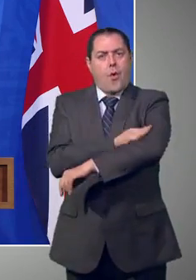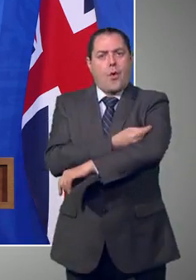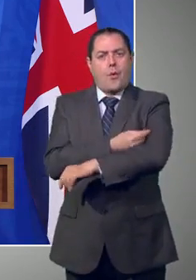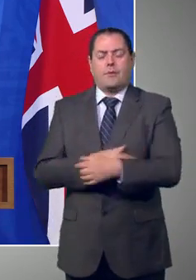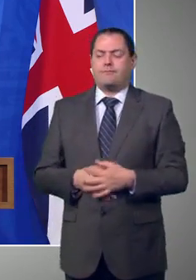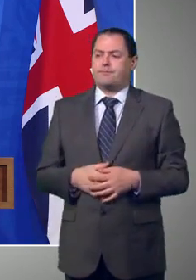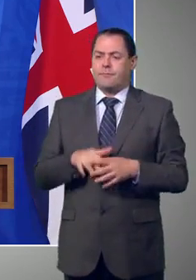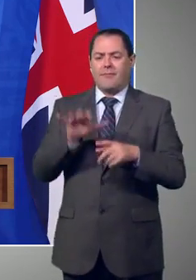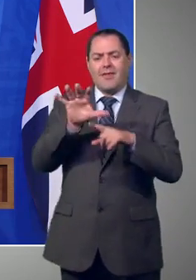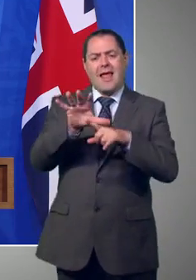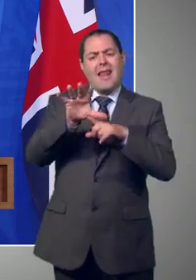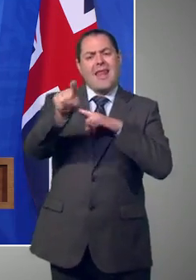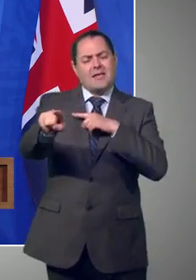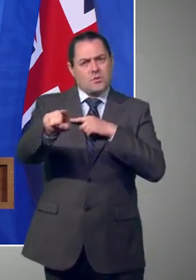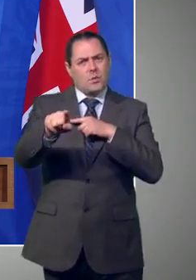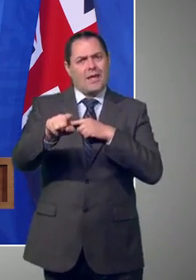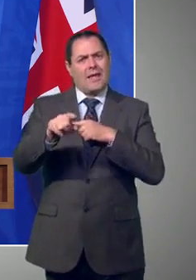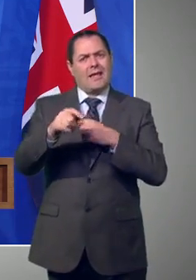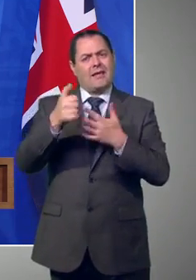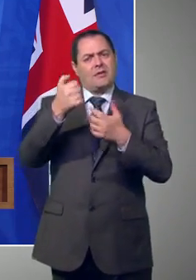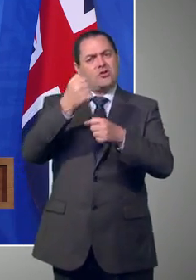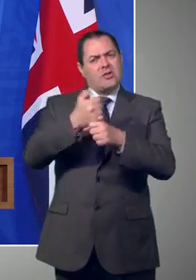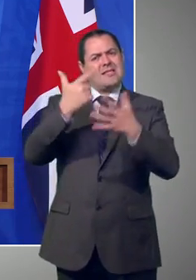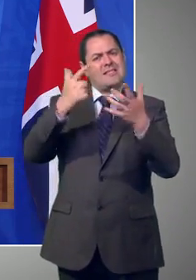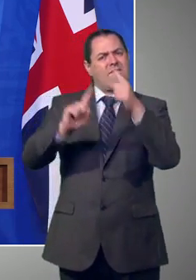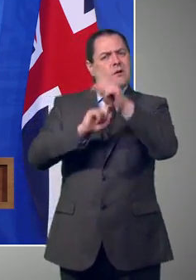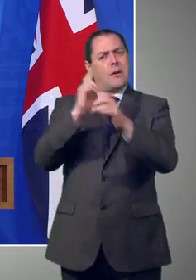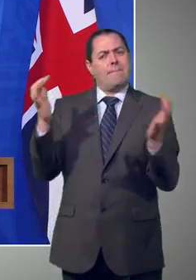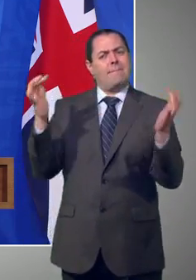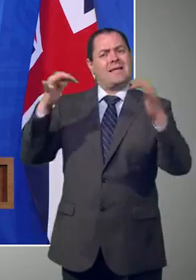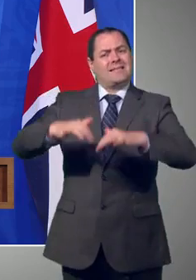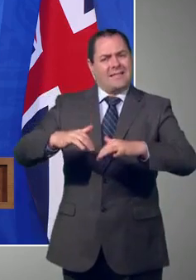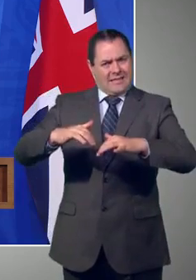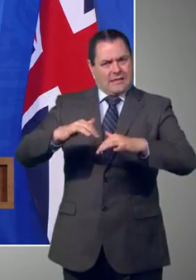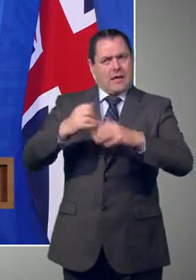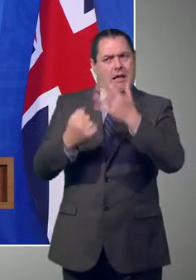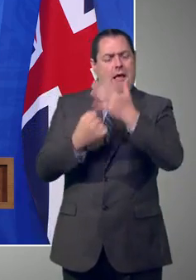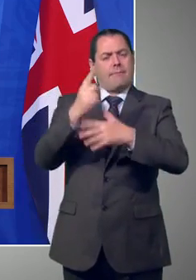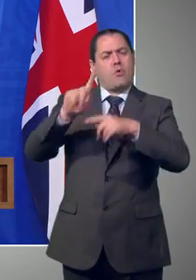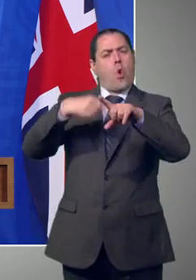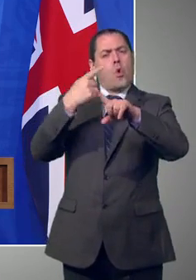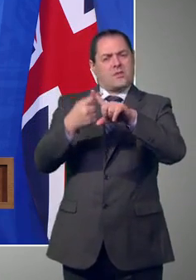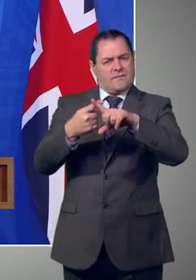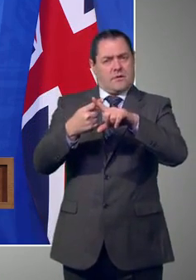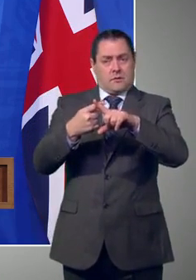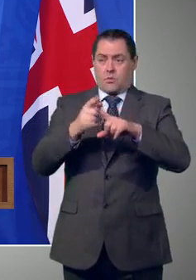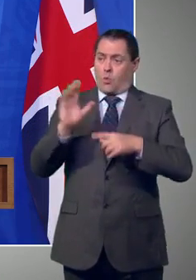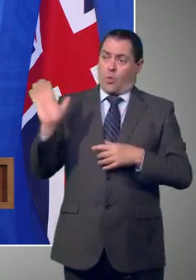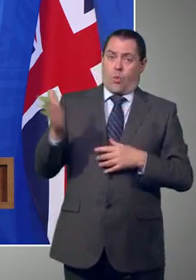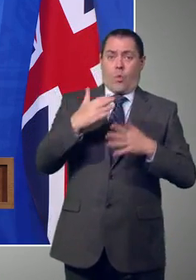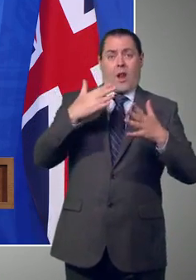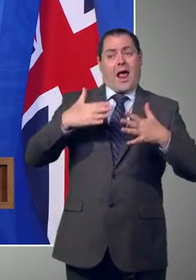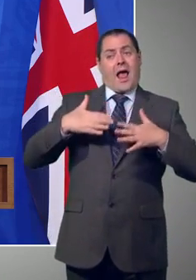hosting gseven health ministers at the Health Minister Summit